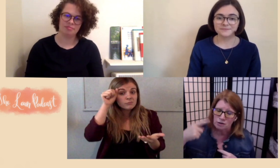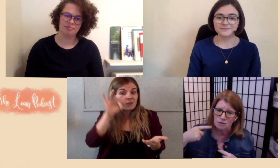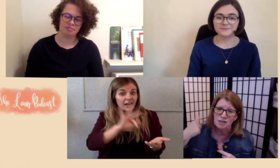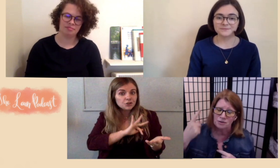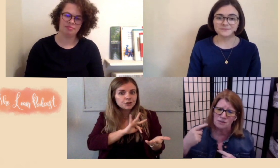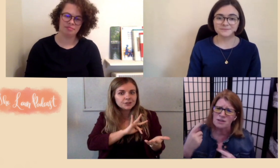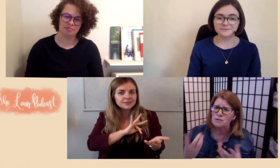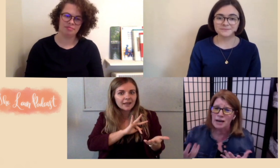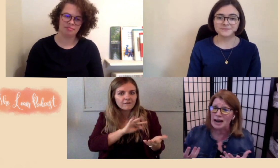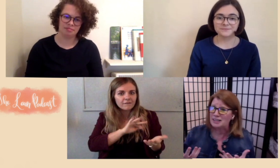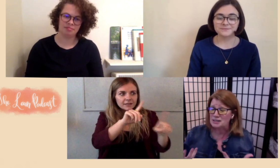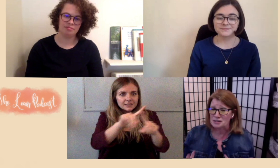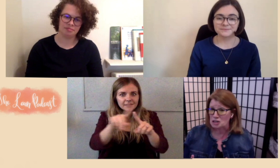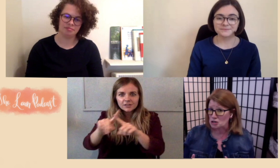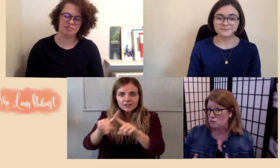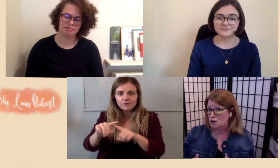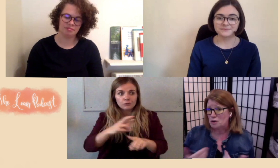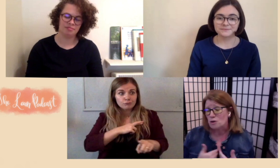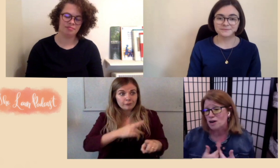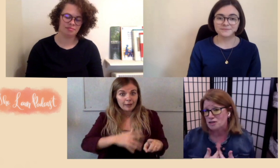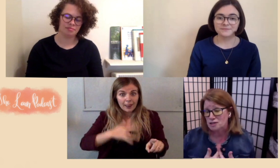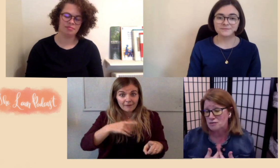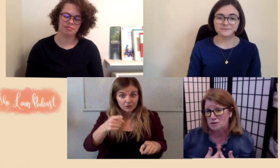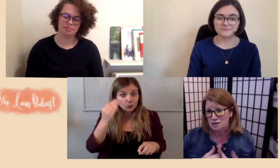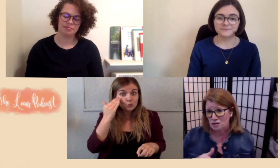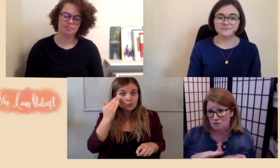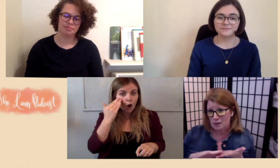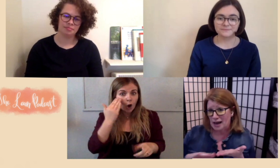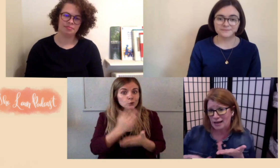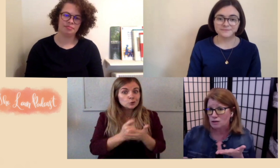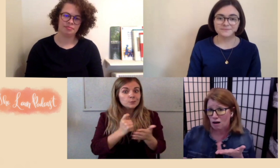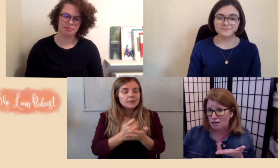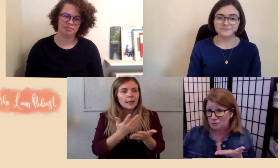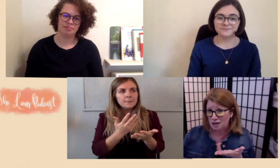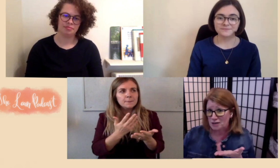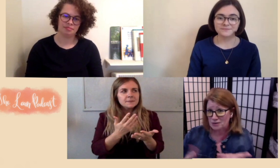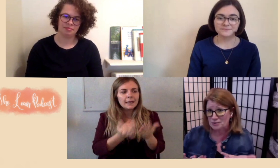outside of us is an important reminder, I think.